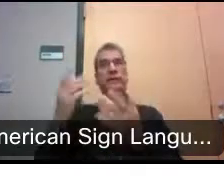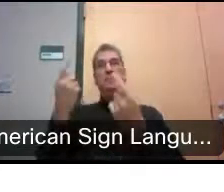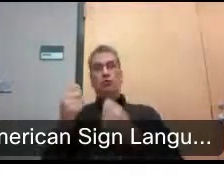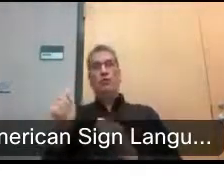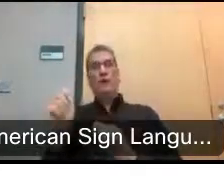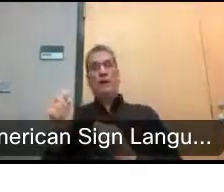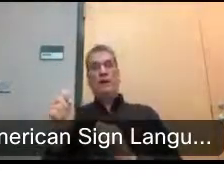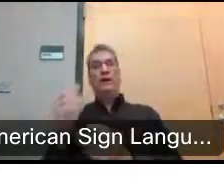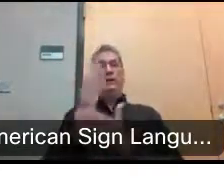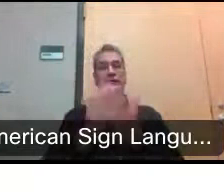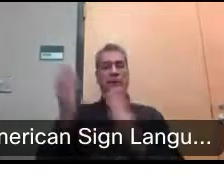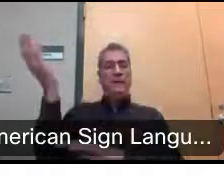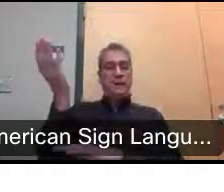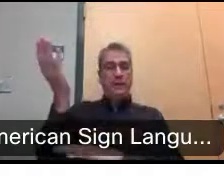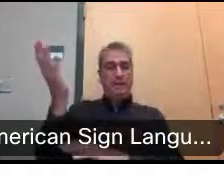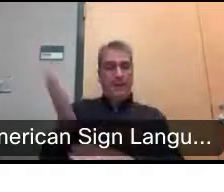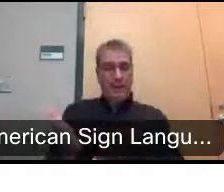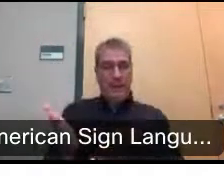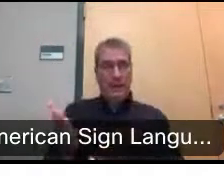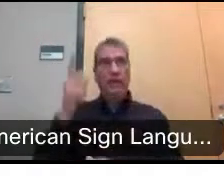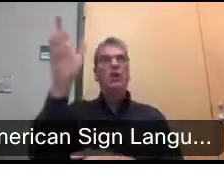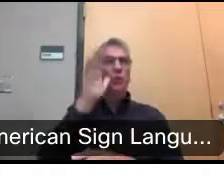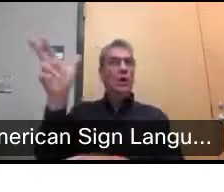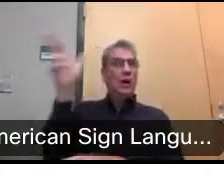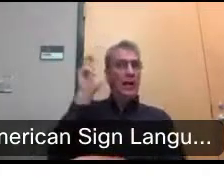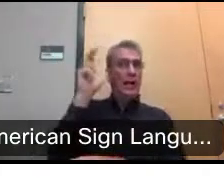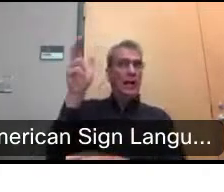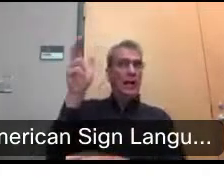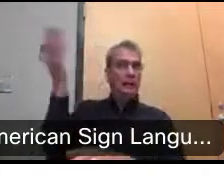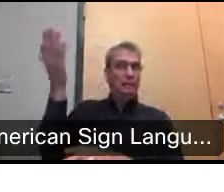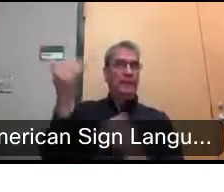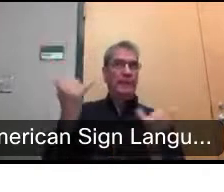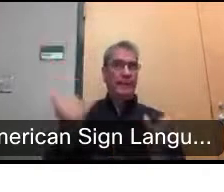Including some of the speakers and panelists that you'll hear from today.